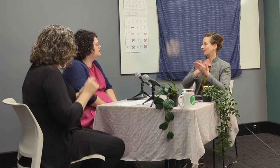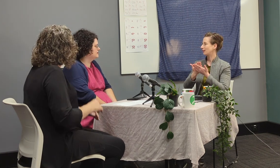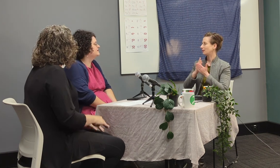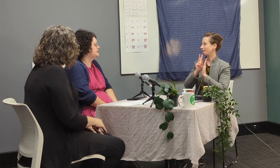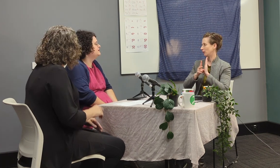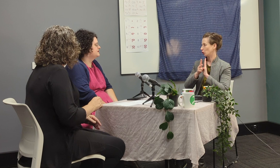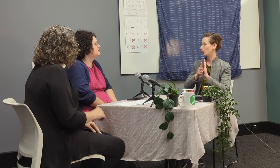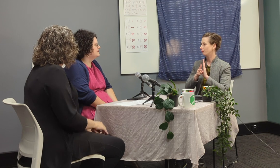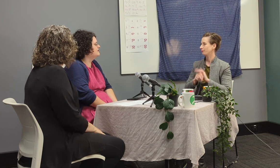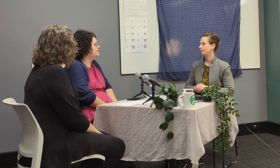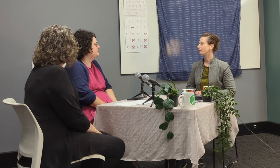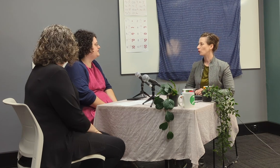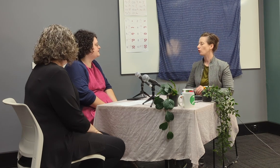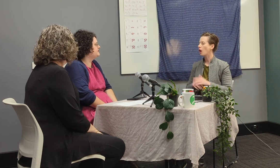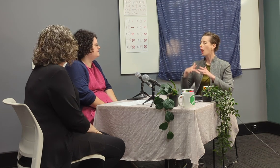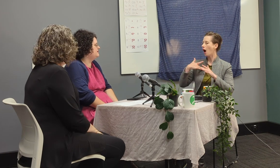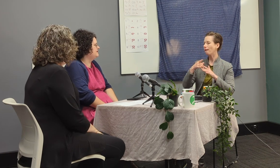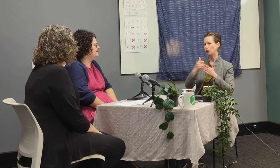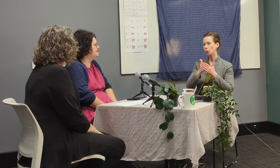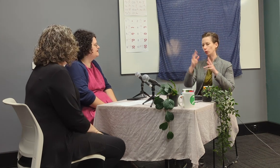H: Video translations of – yeah.